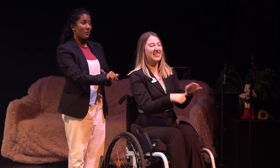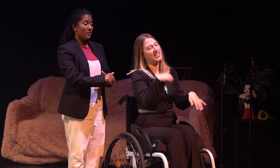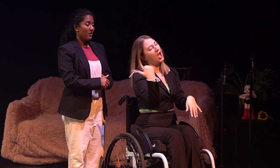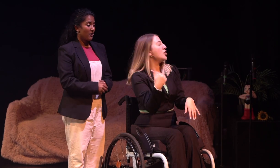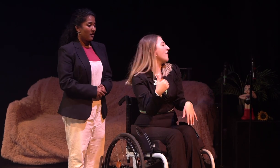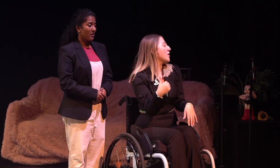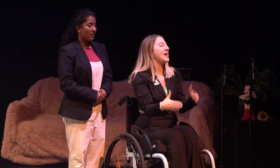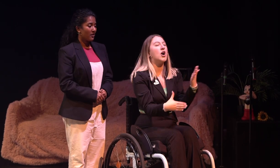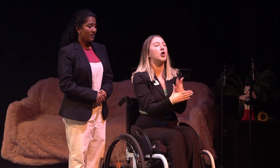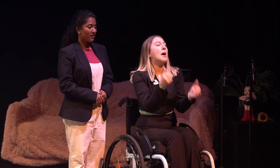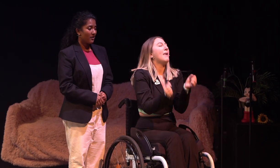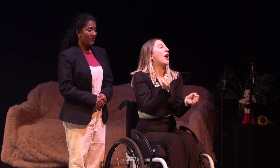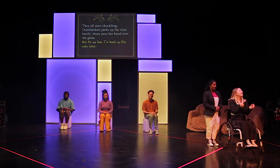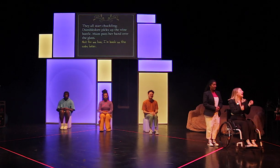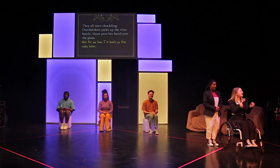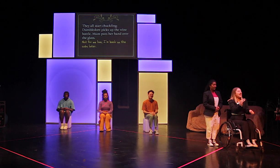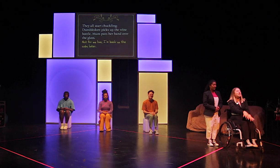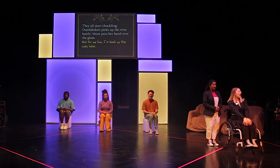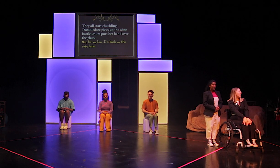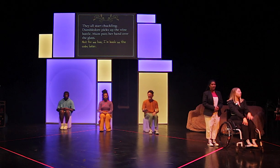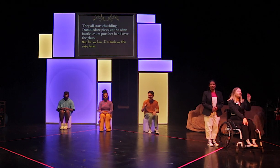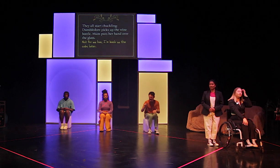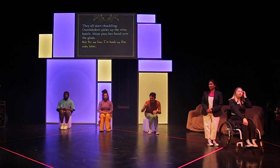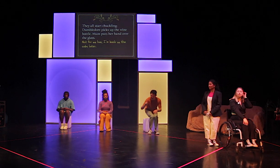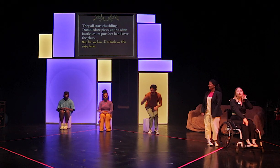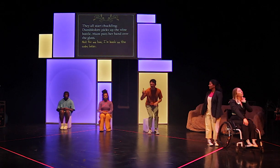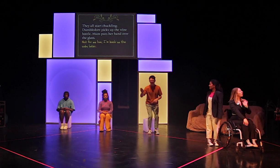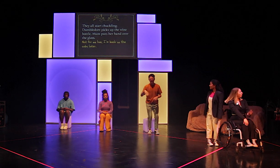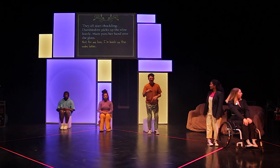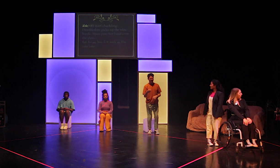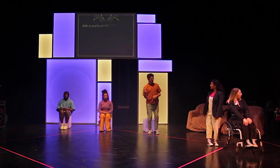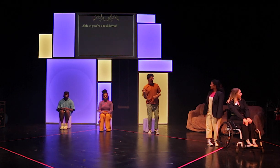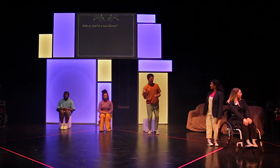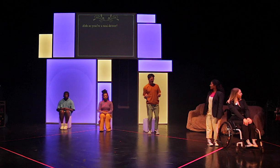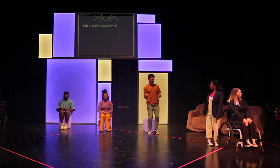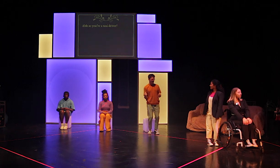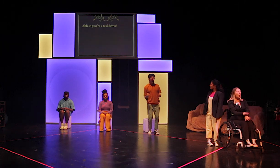'None for me hun, back on the cabs later.’ - Oh, so you're a taxi driver?